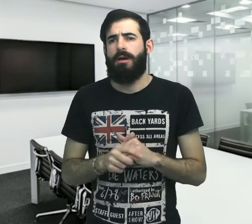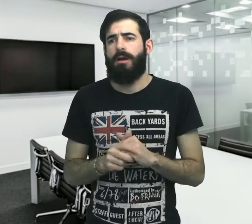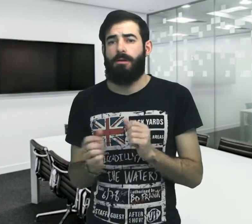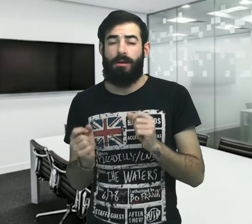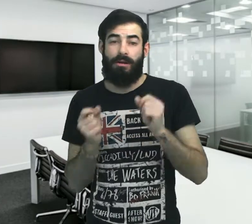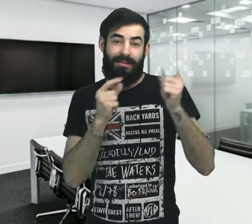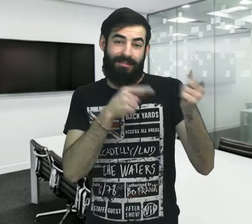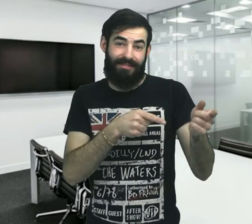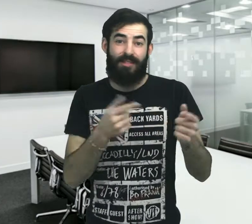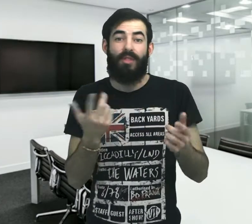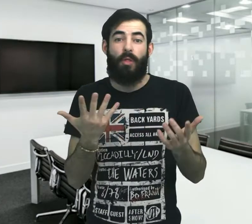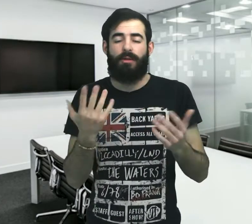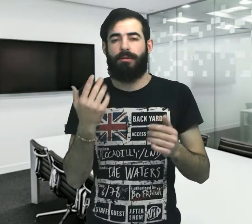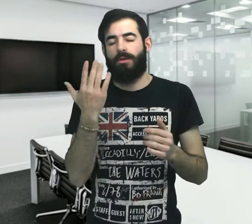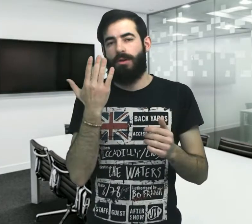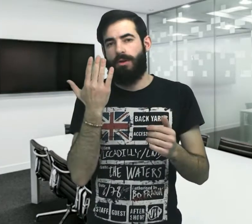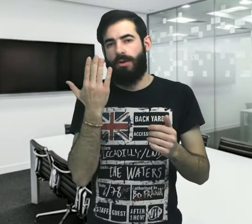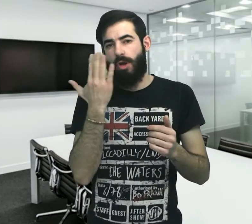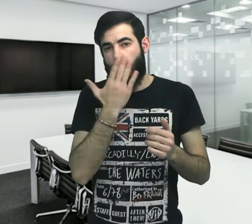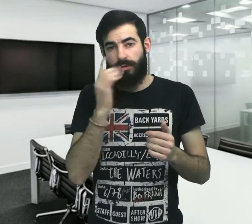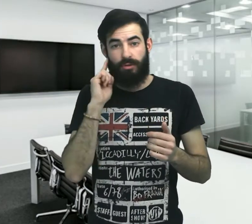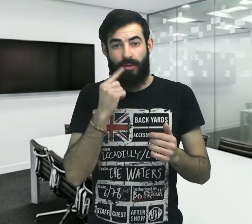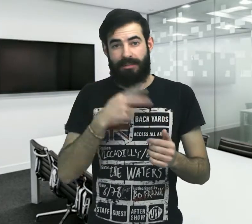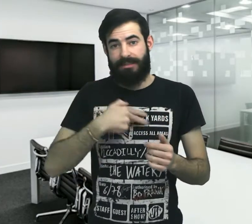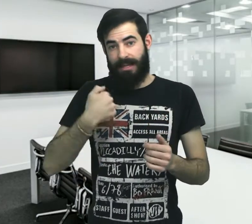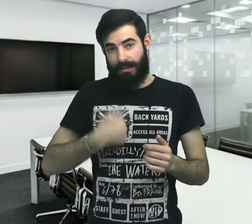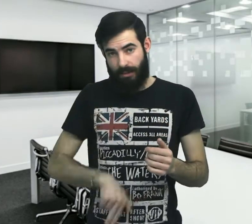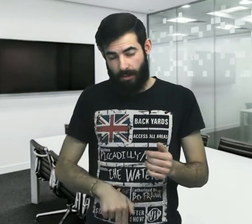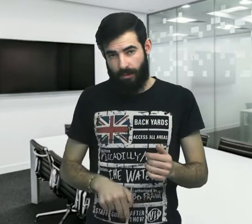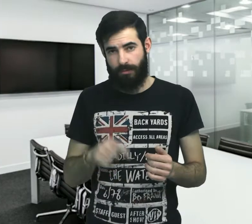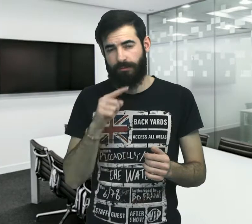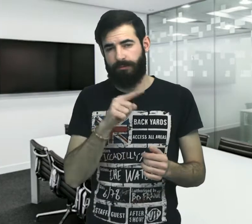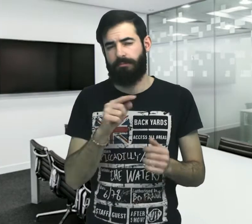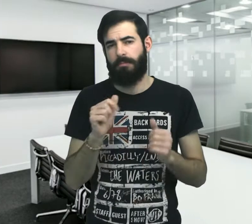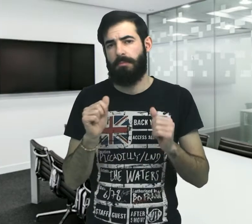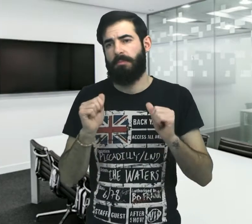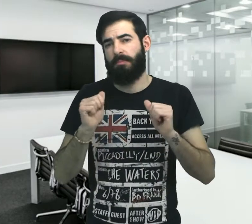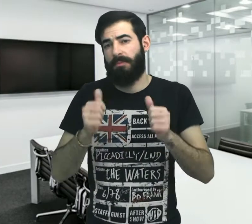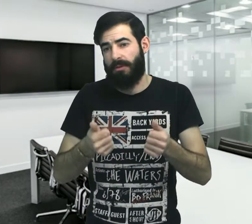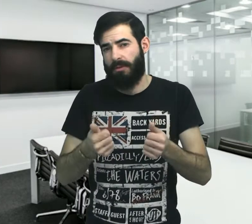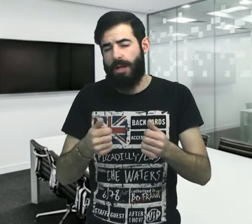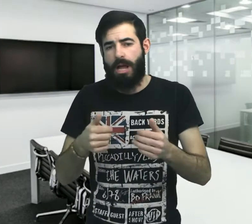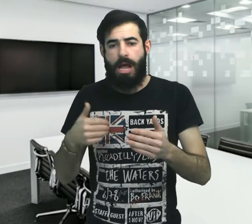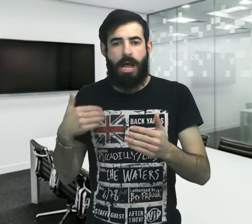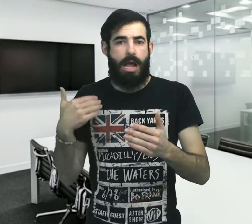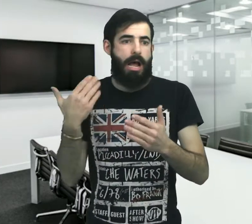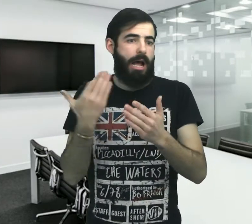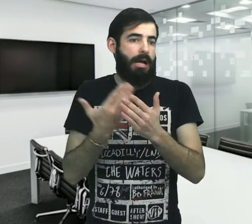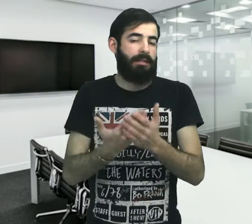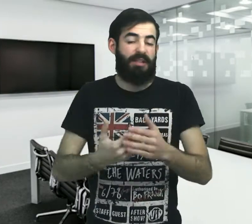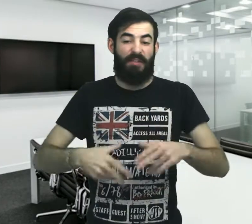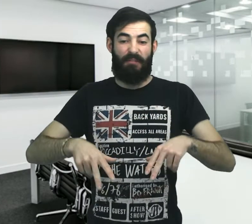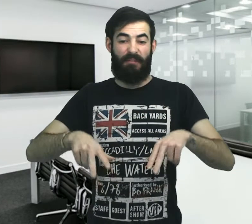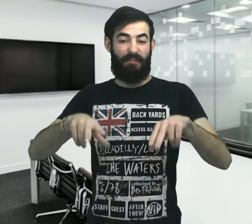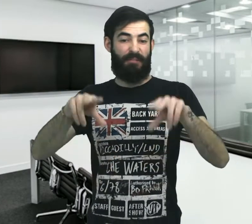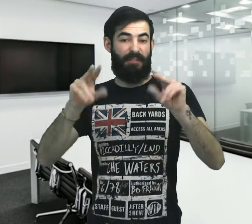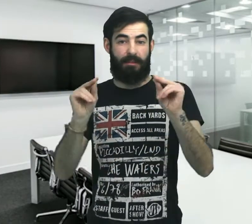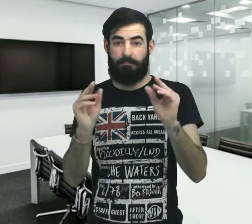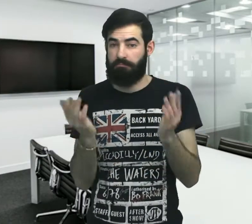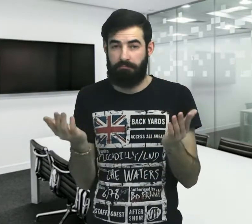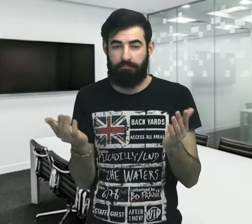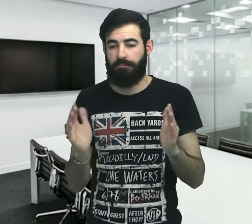I then moved to the School for Deaf people in Santiago where I finished my studies.